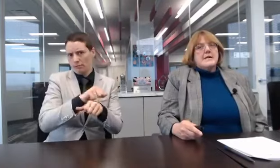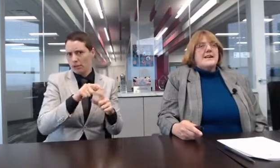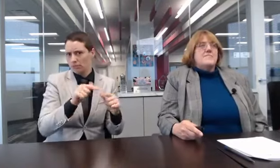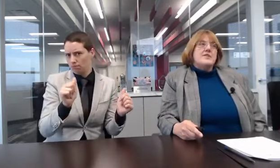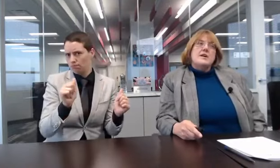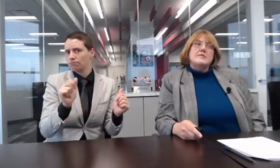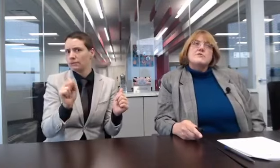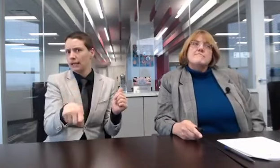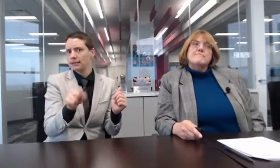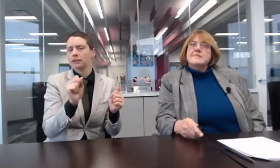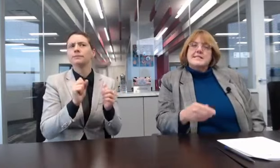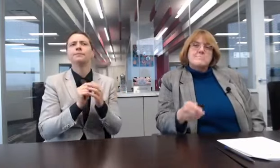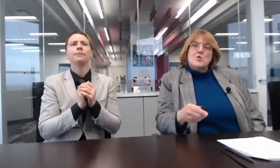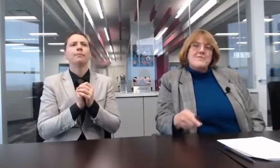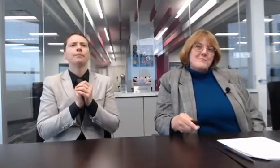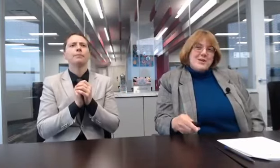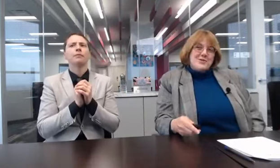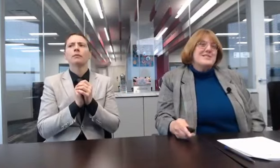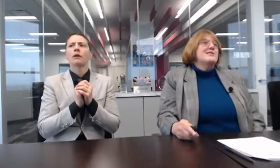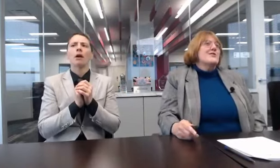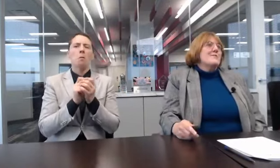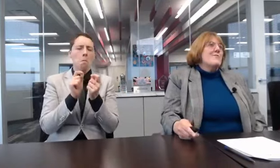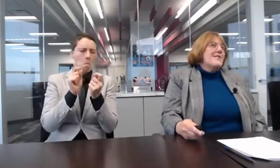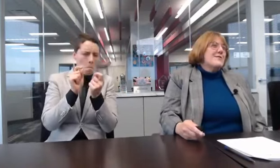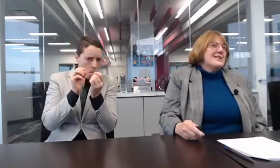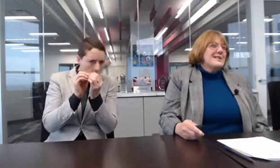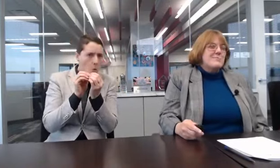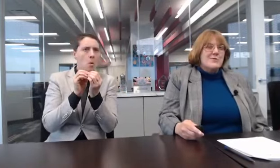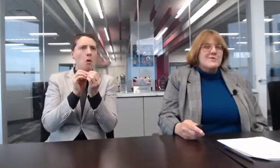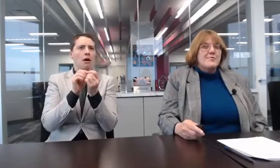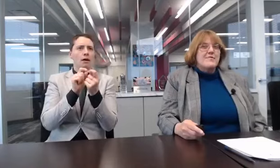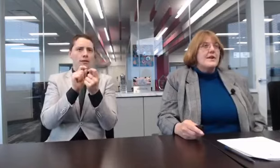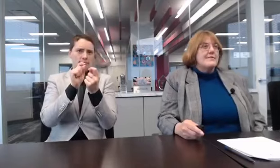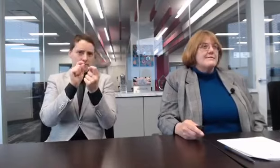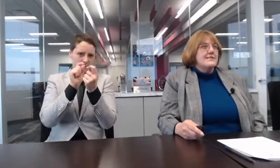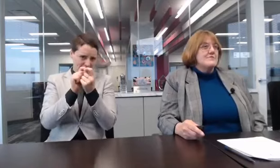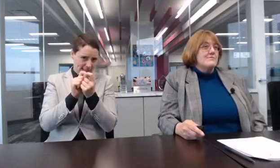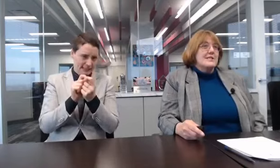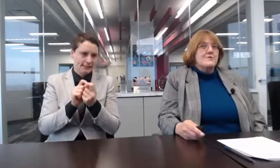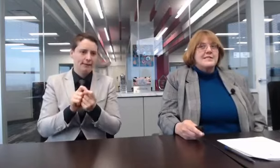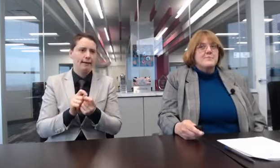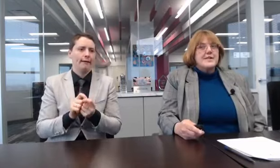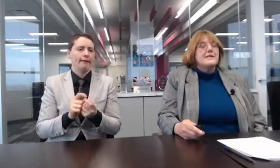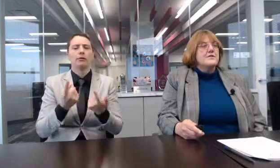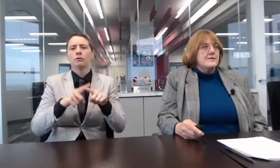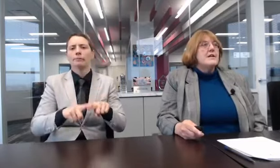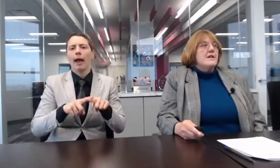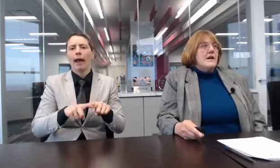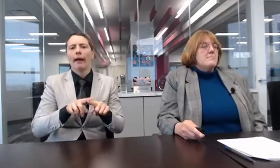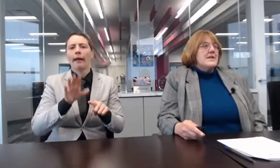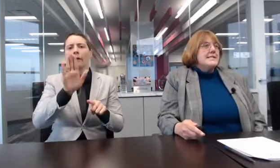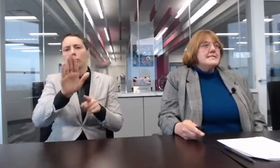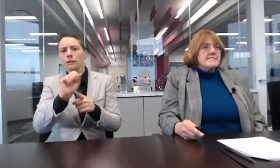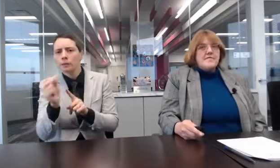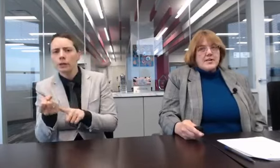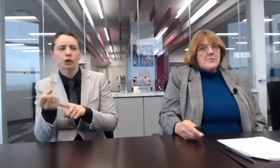I'd have to get some more information to determine whether the County Board would provide direct transportation, but it is available